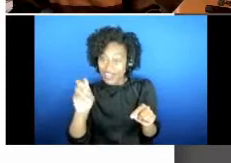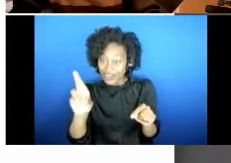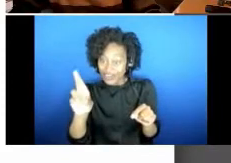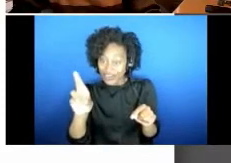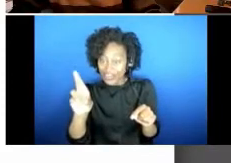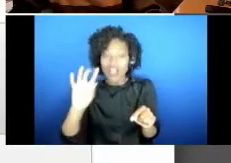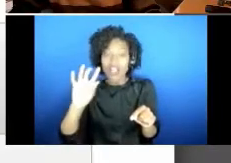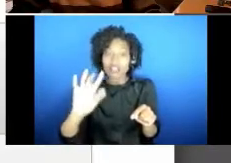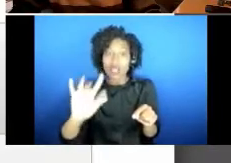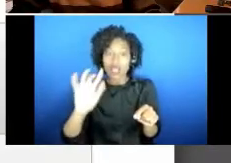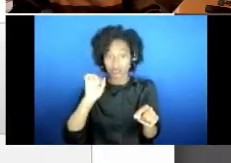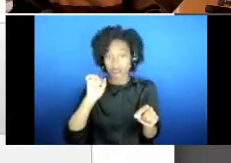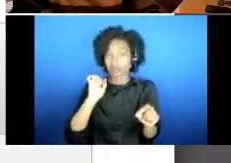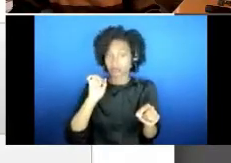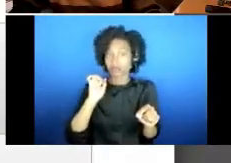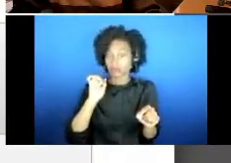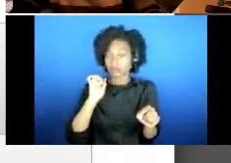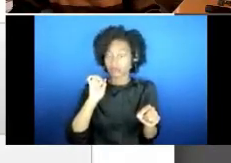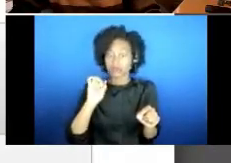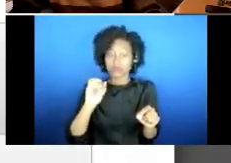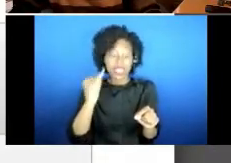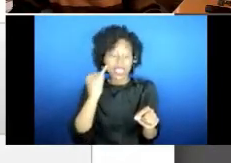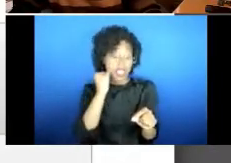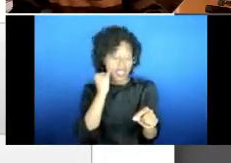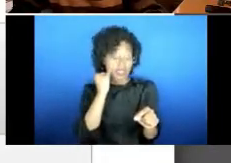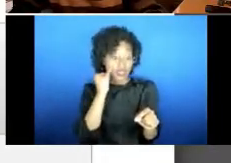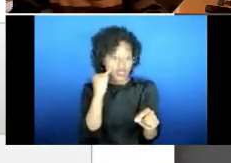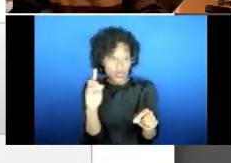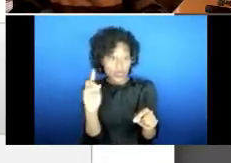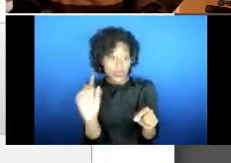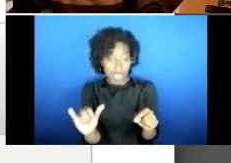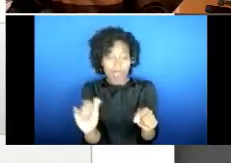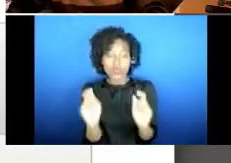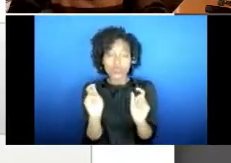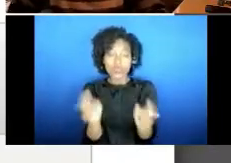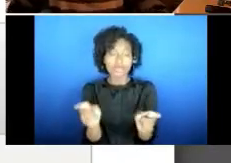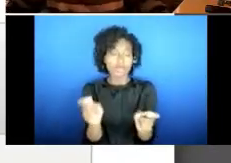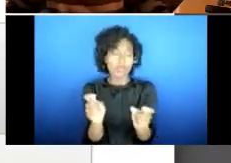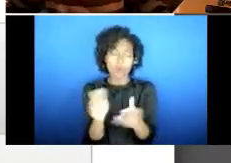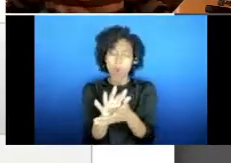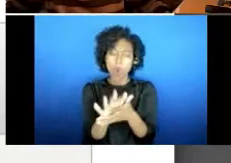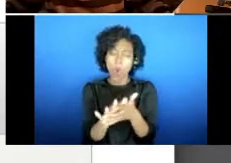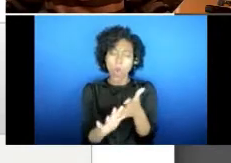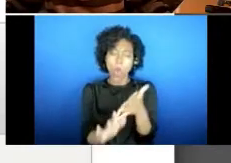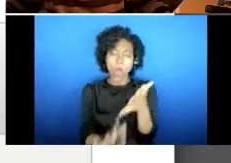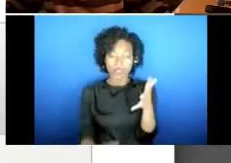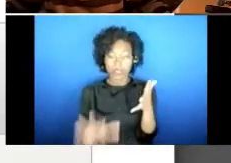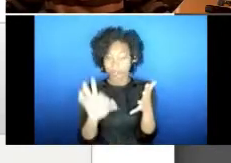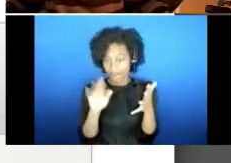and that will give you all of the features available within our content management system.